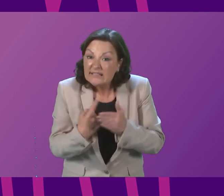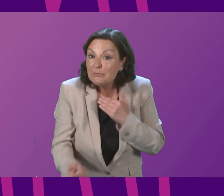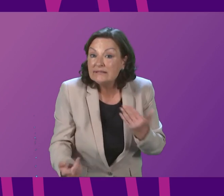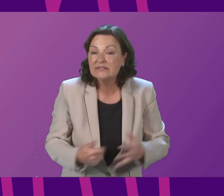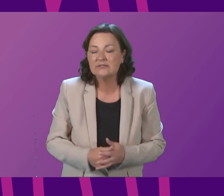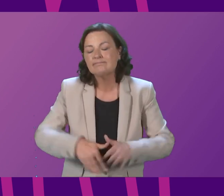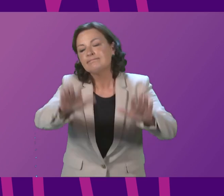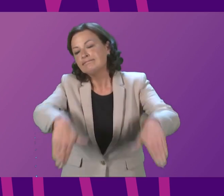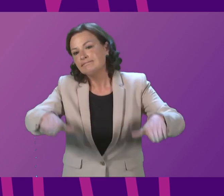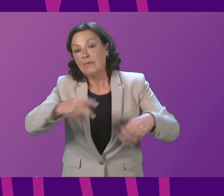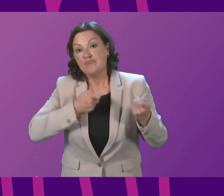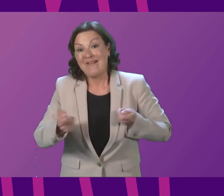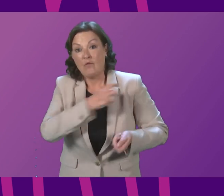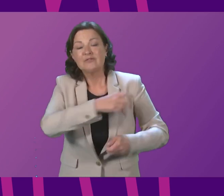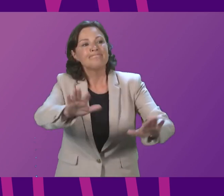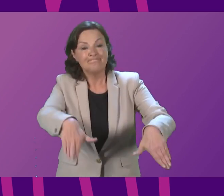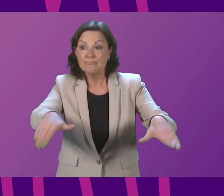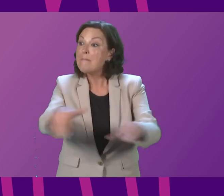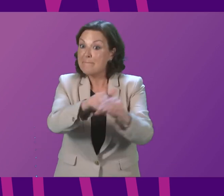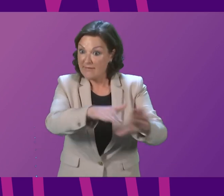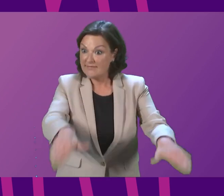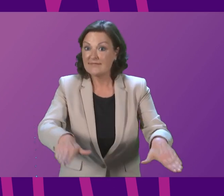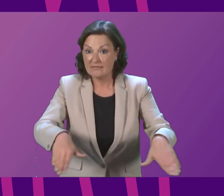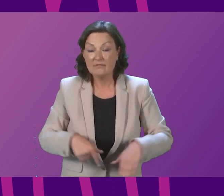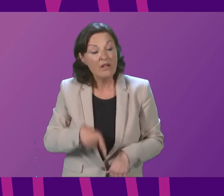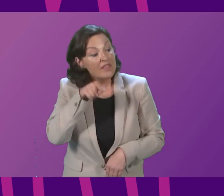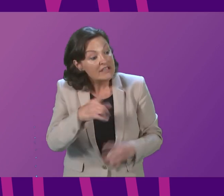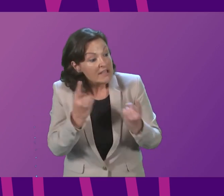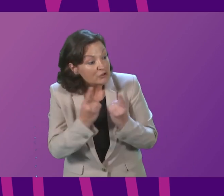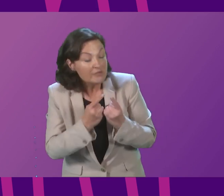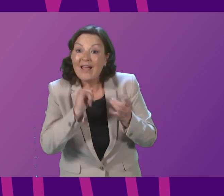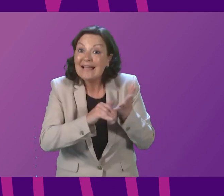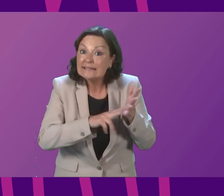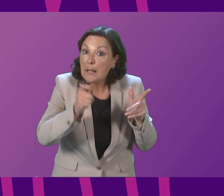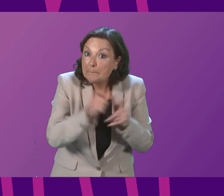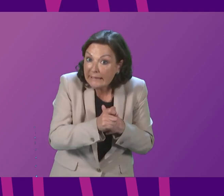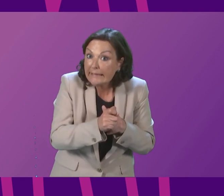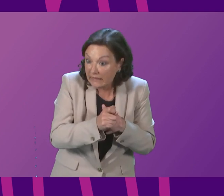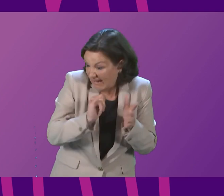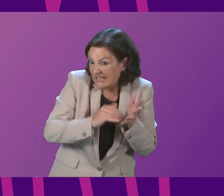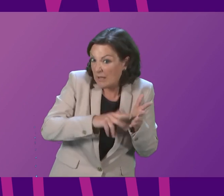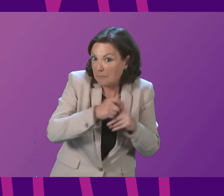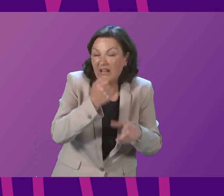Members! For the SNP and the SNP Government, those issues are put on the back burner because